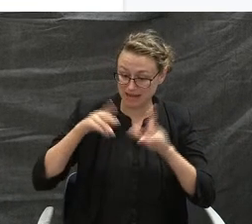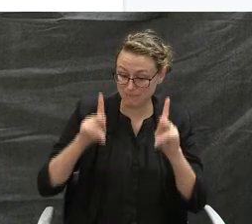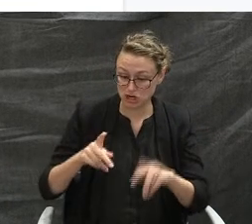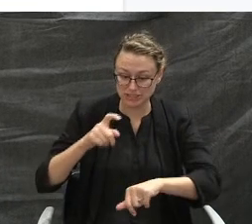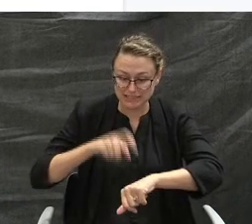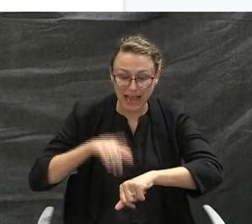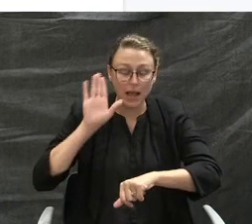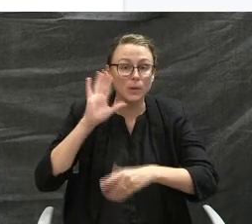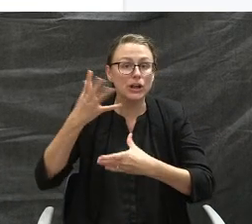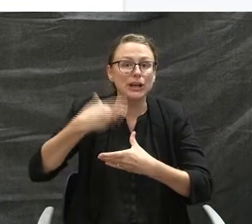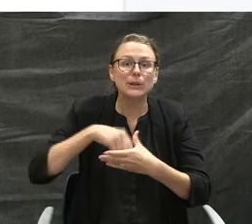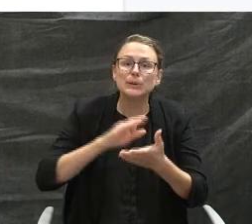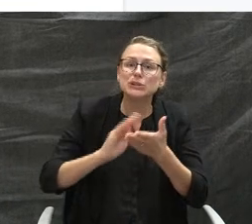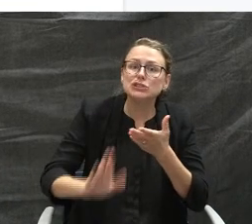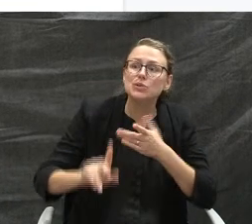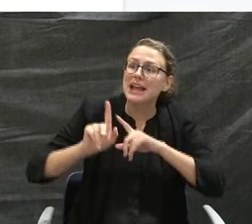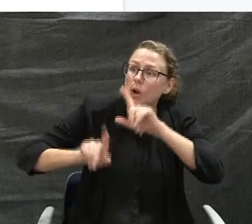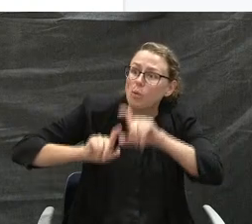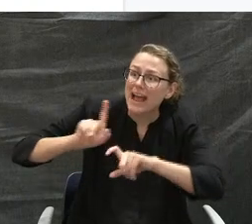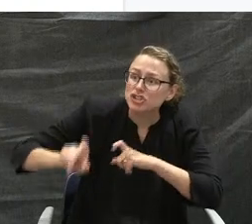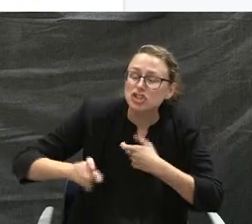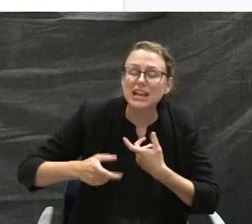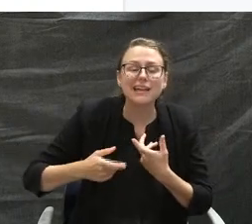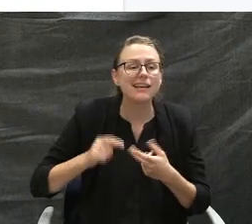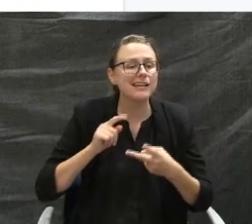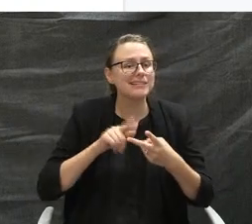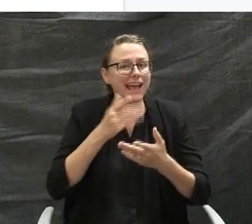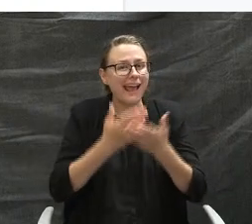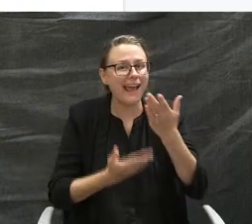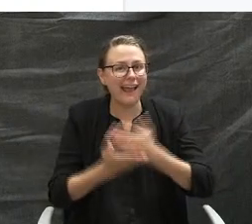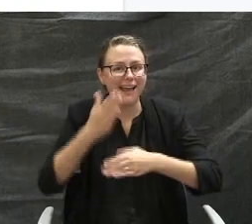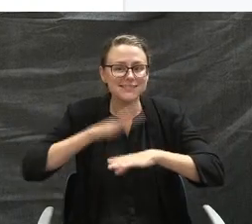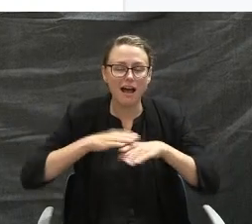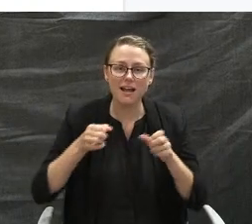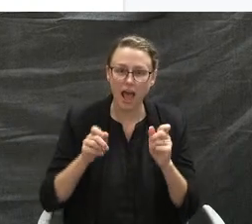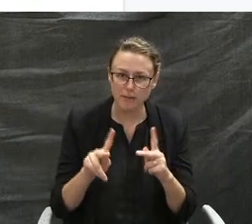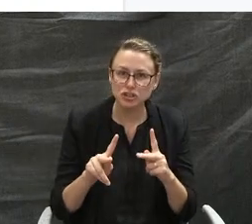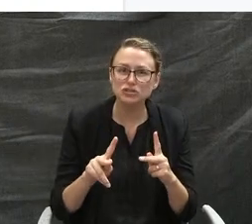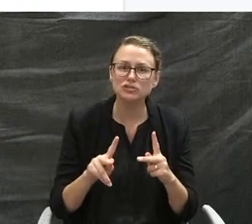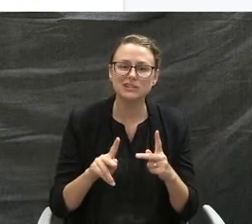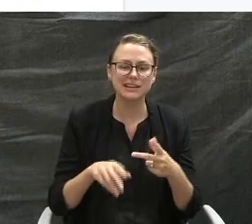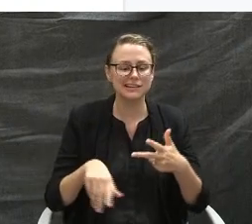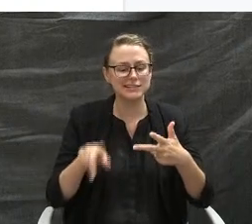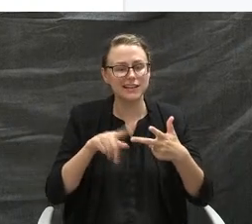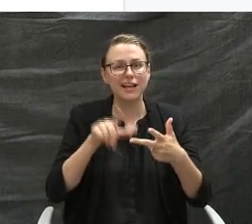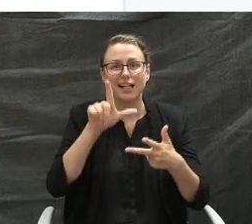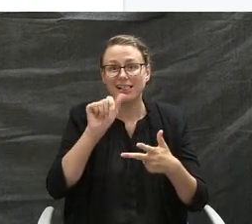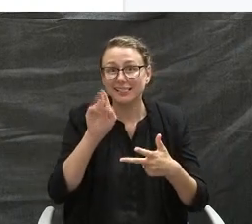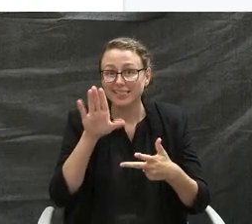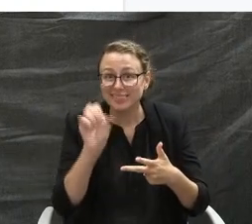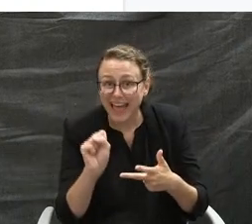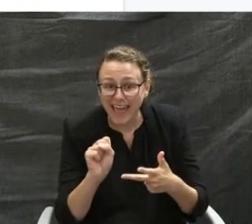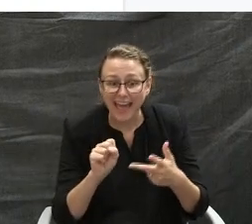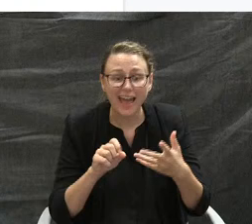time would include student questions about existing content, hands-on opportunities to enrich learning. Labs Culinary Labs Metals Arts Physical Education others